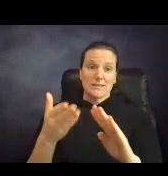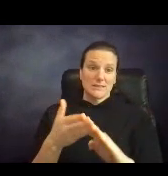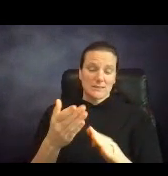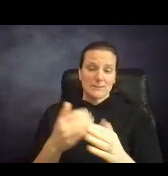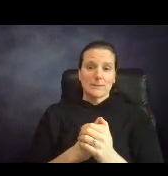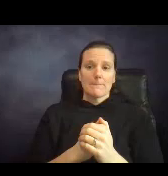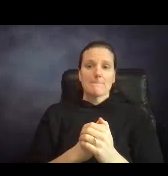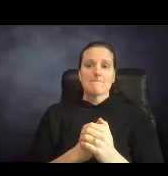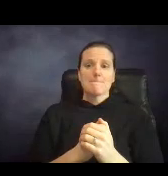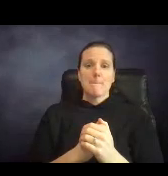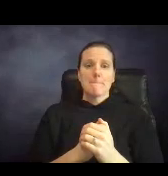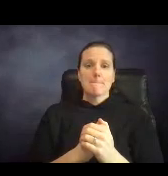Okay, so this is what I use.